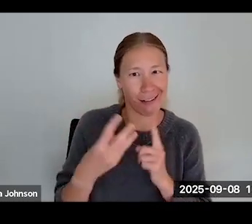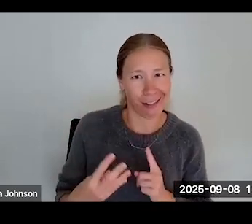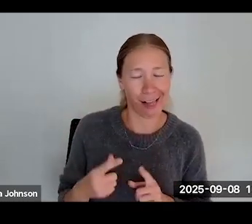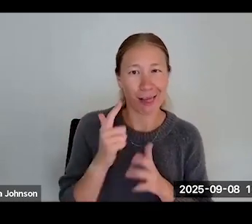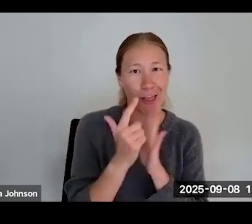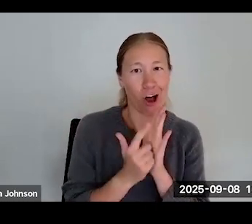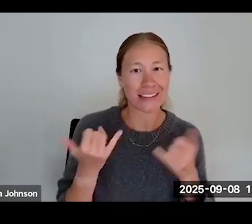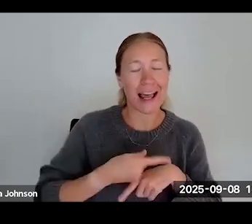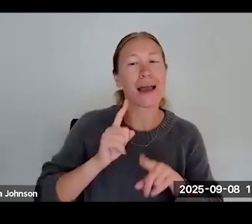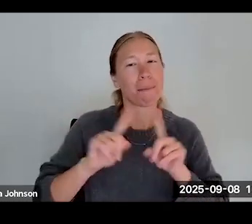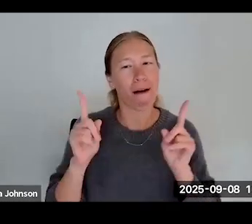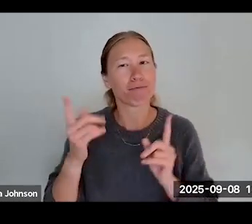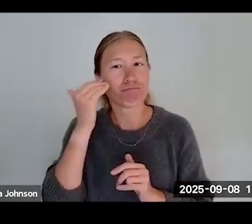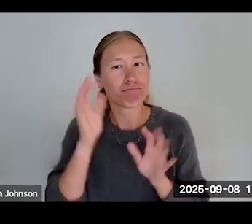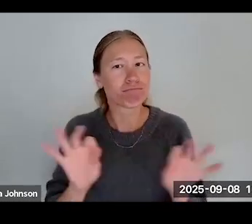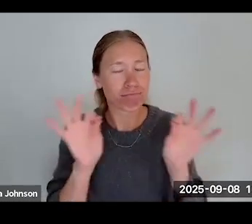impact the accessibility legal landscape.